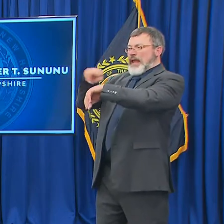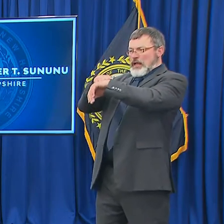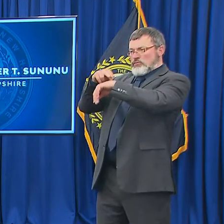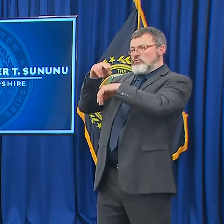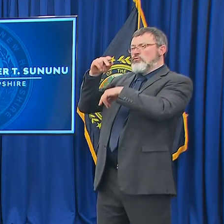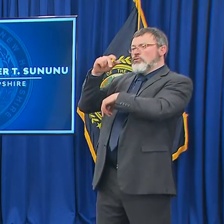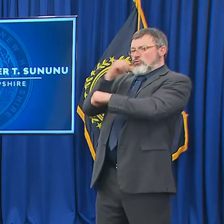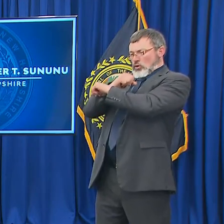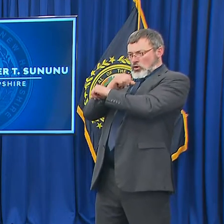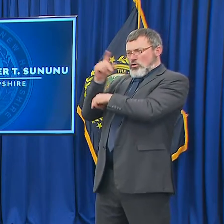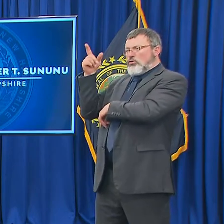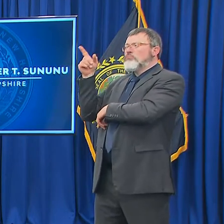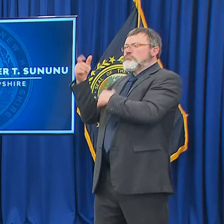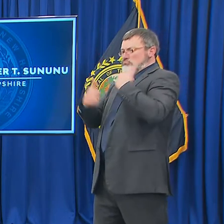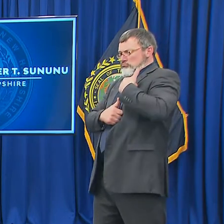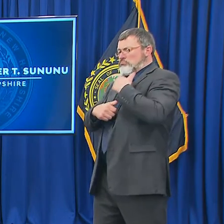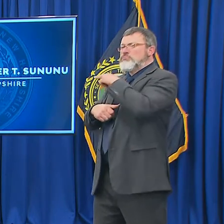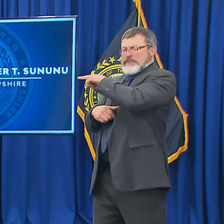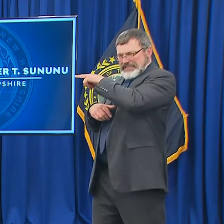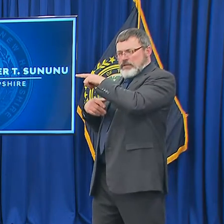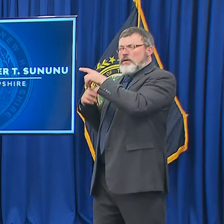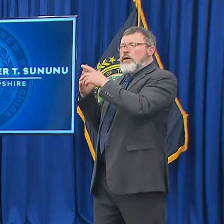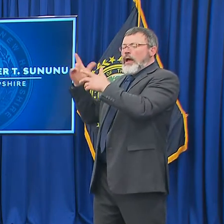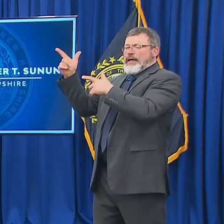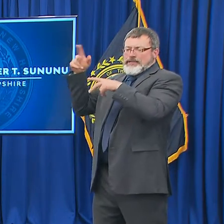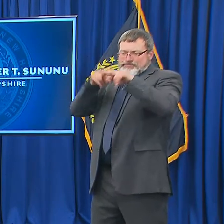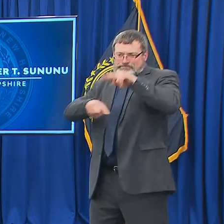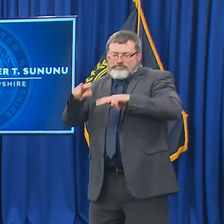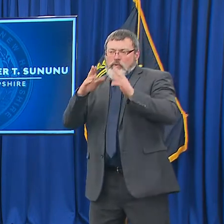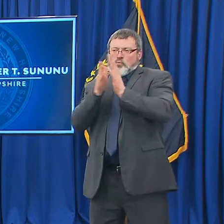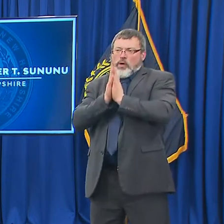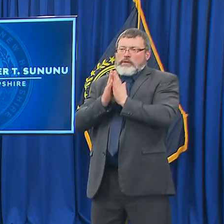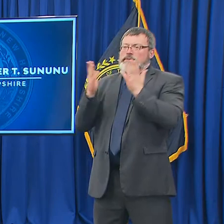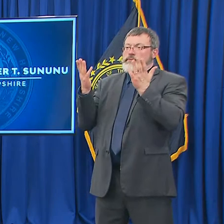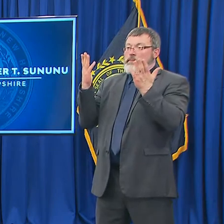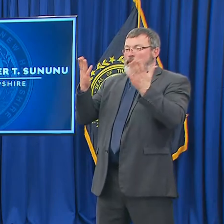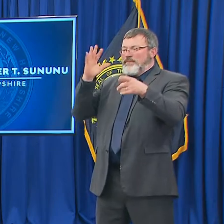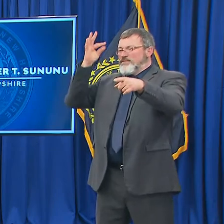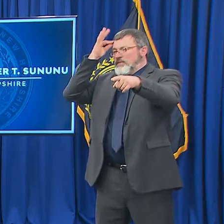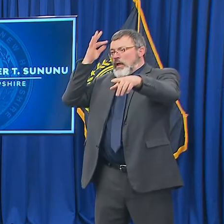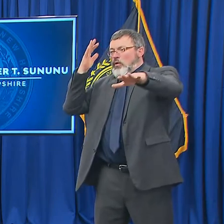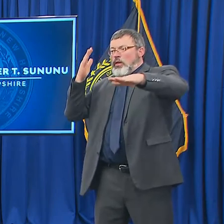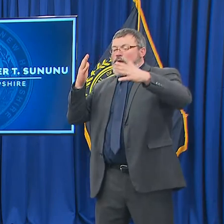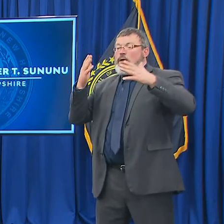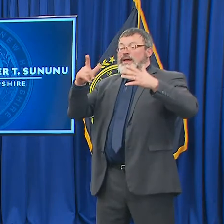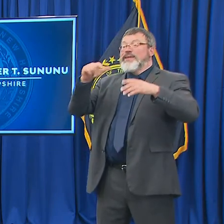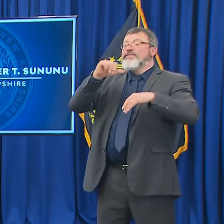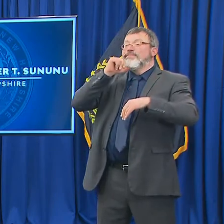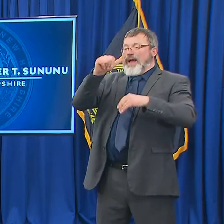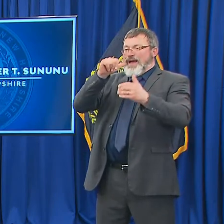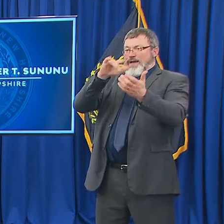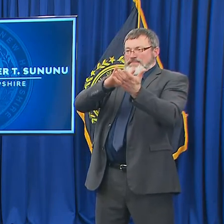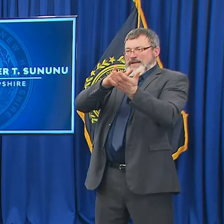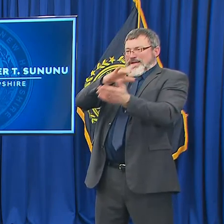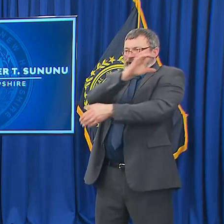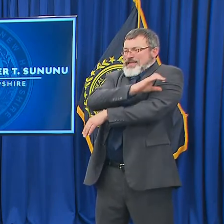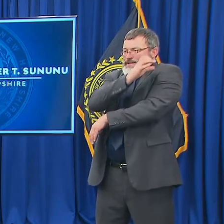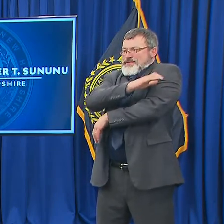at the daycare centers or are they getting from their parents and getting it from high school parties. How are so many kids getting infected I think what we've